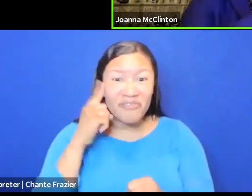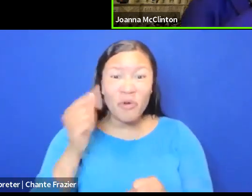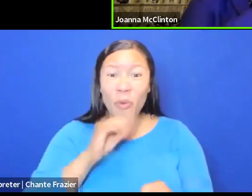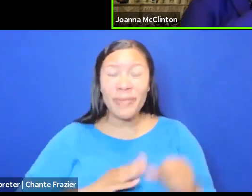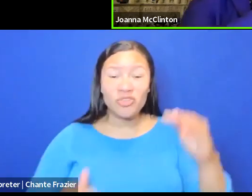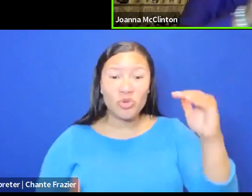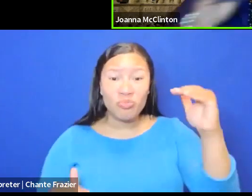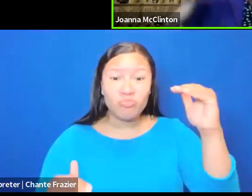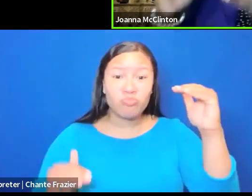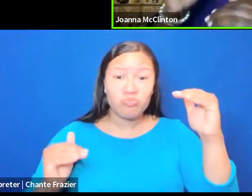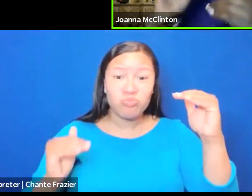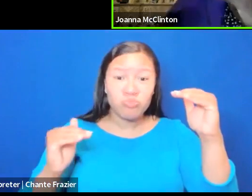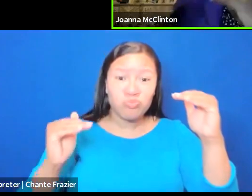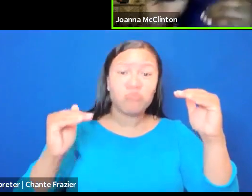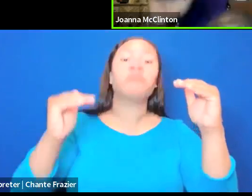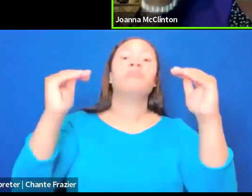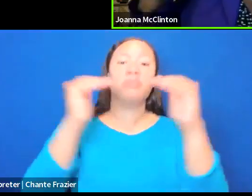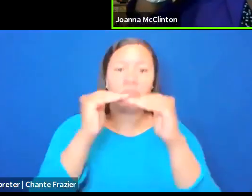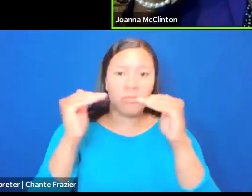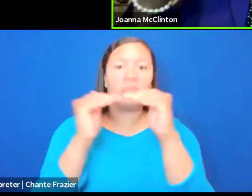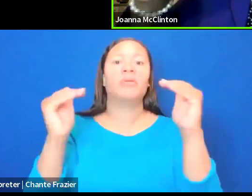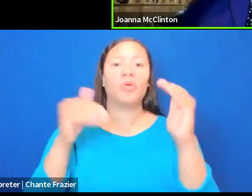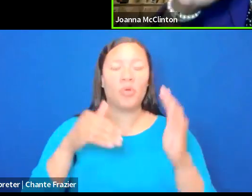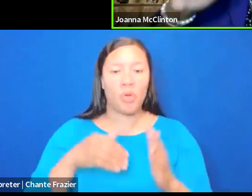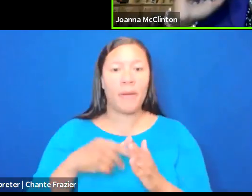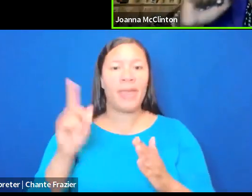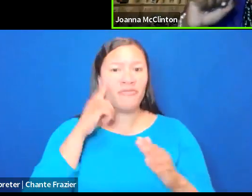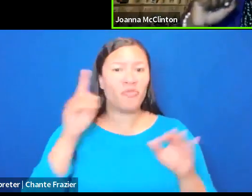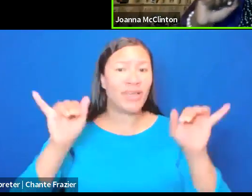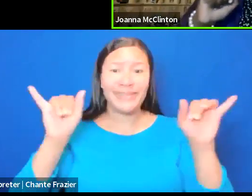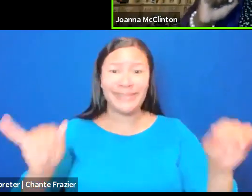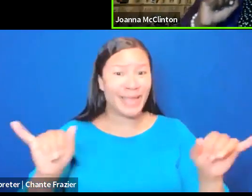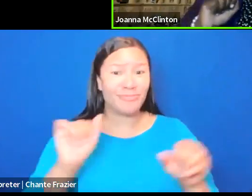I can't speak for you but I want to be retired by 2070. But seriously,